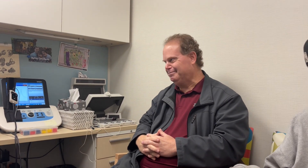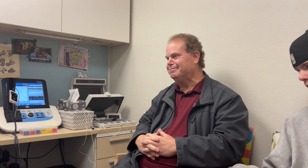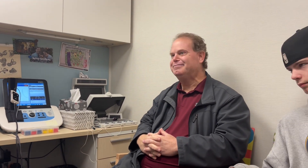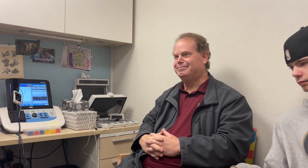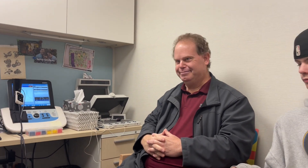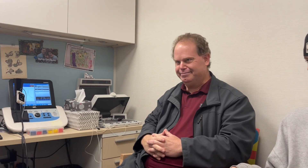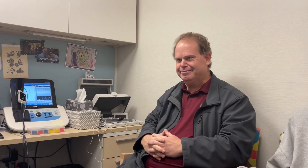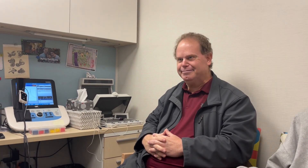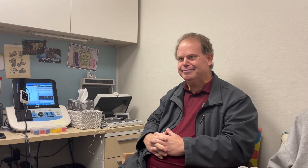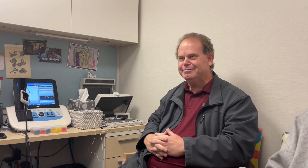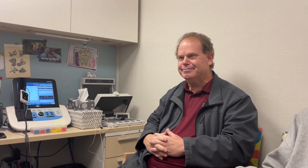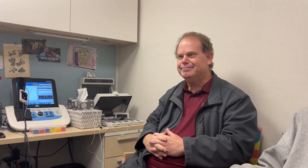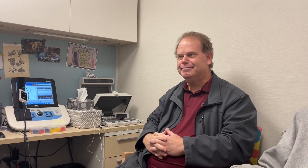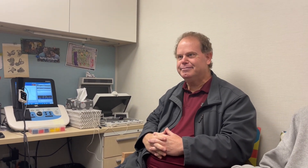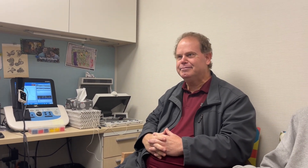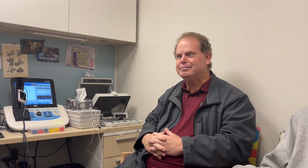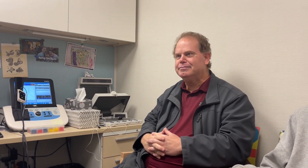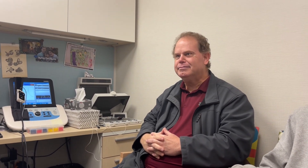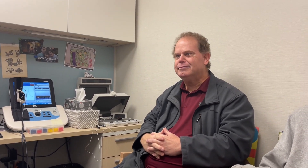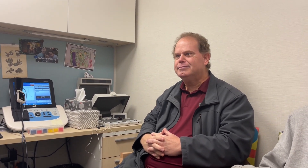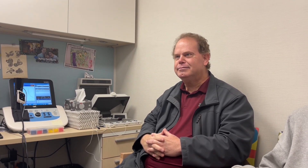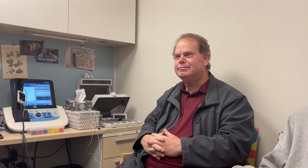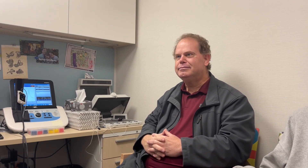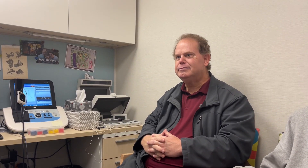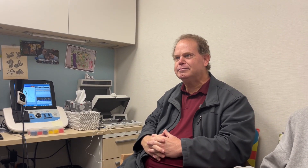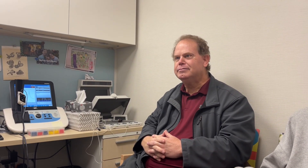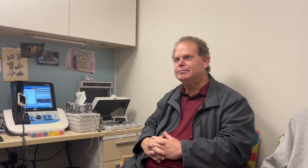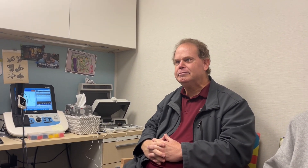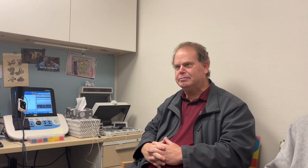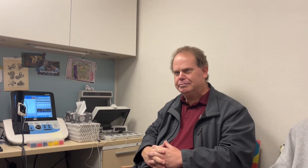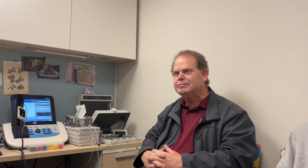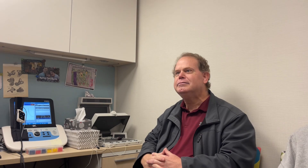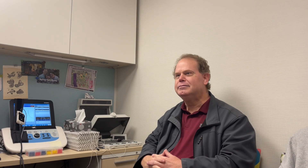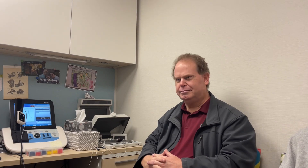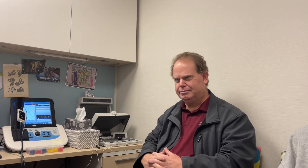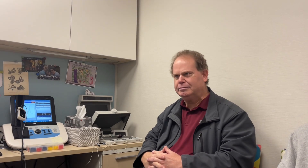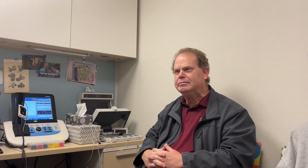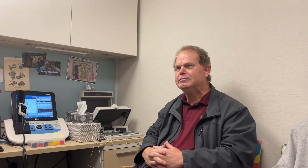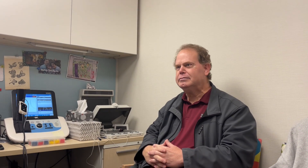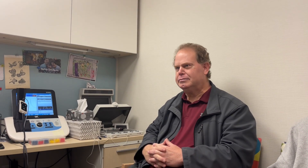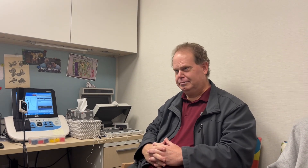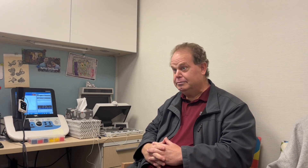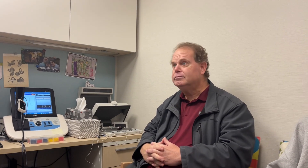you kind of almost get a like a feeling rather than a hearing which hopefully will eventually